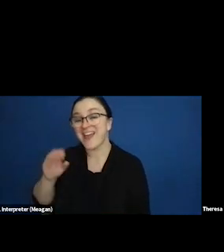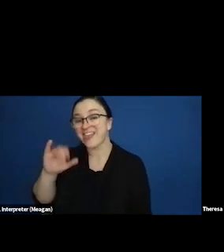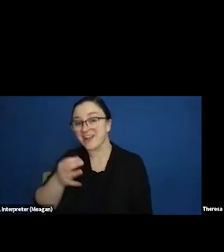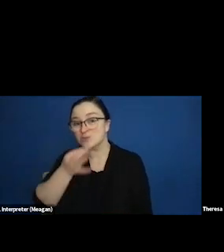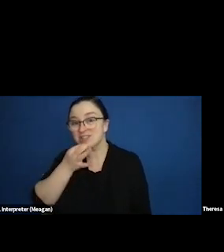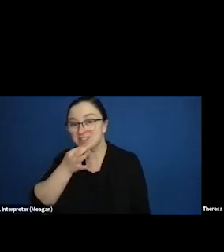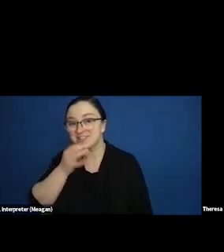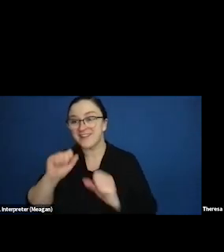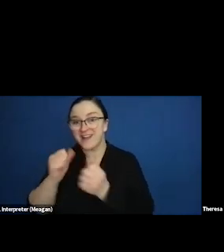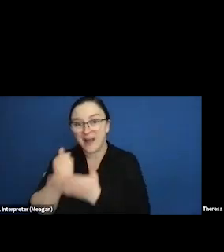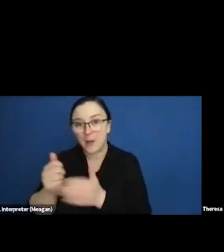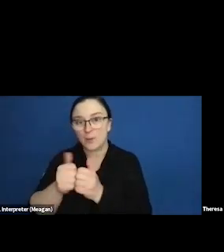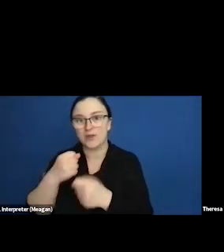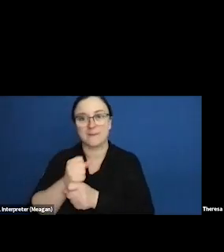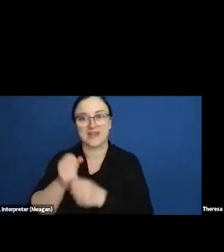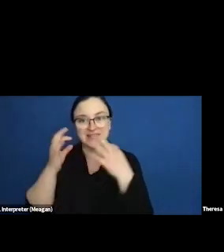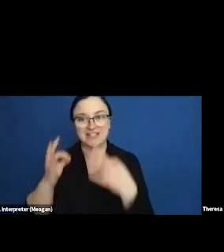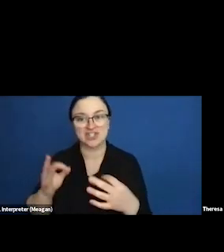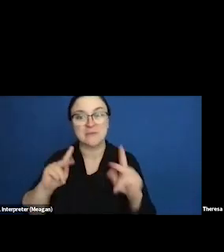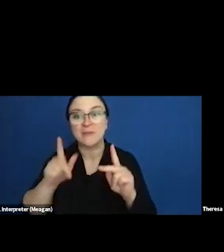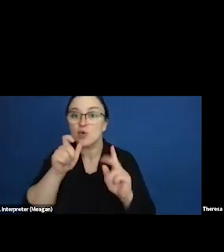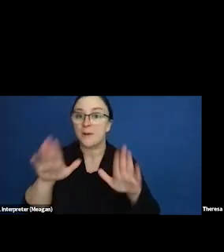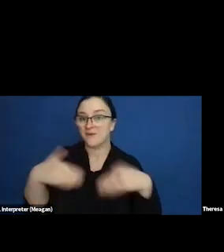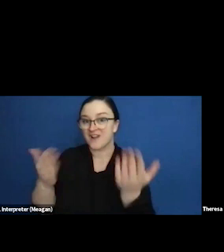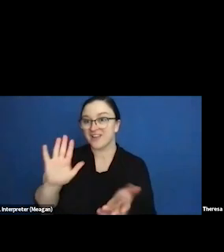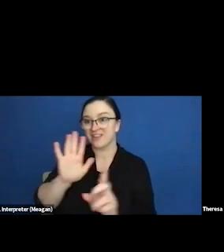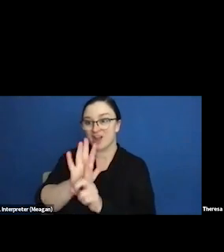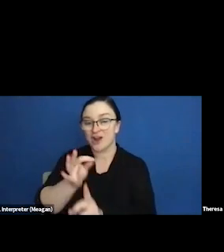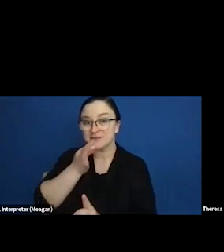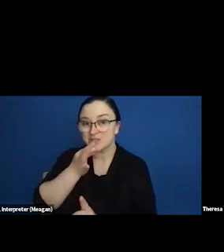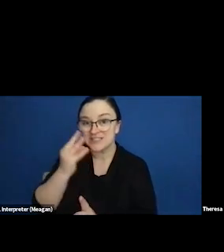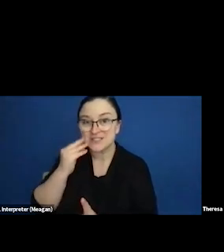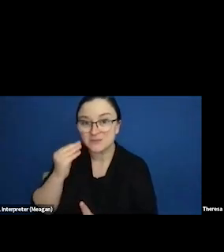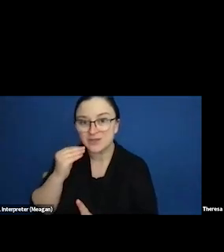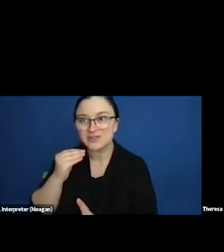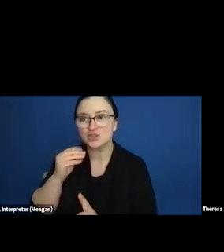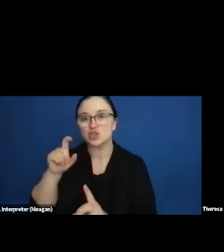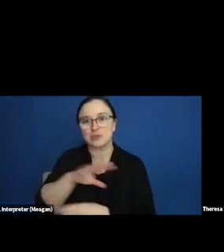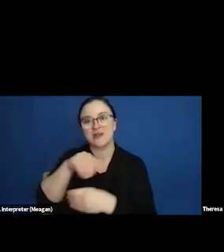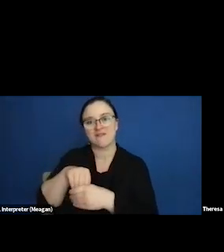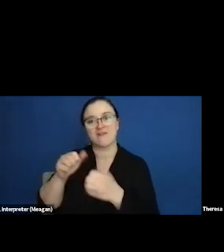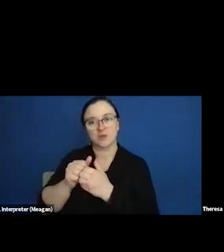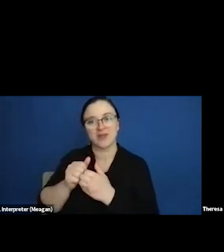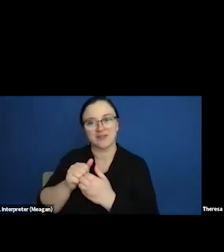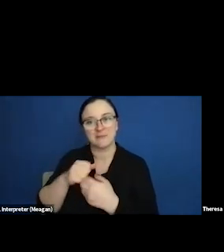in that the people who are providing their expertise are part of the decision-making. So I'll just lift that up, what you said, Maseta,